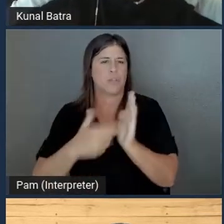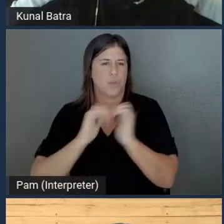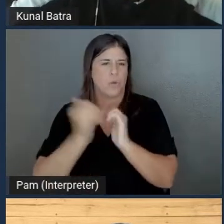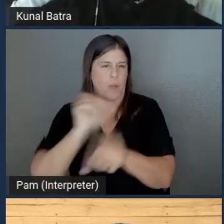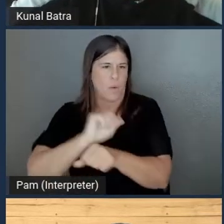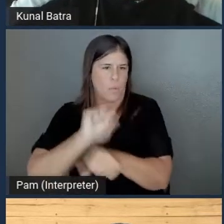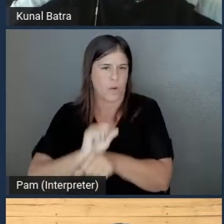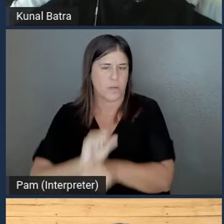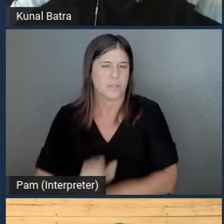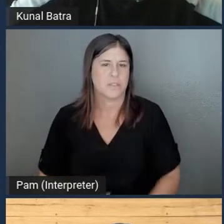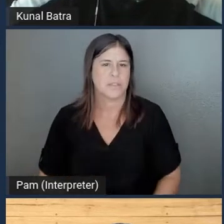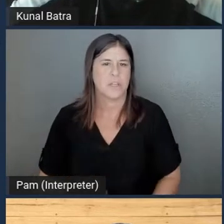So new dataset,